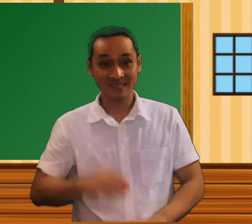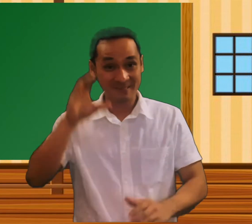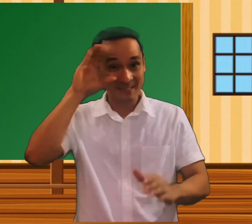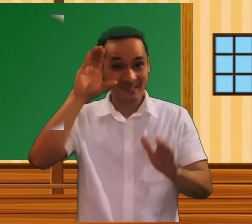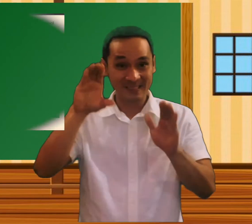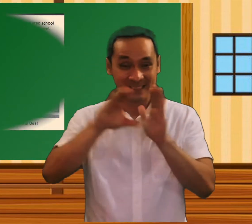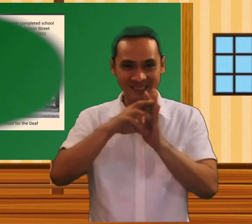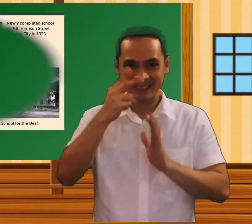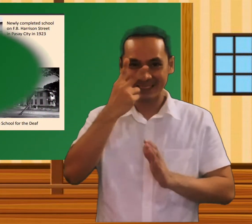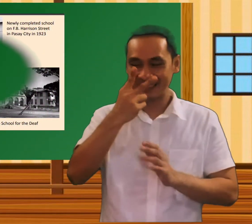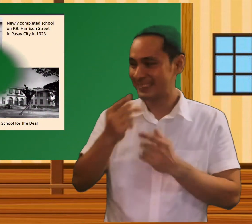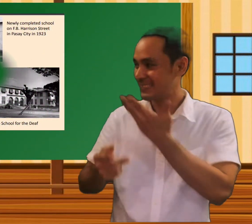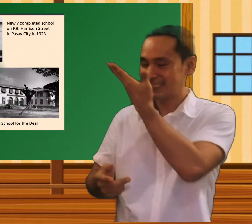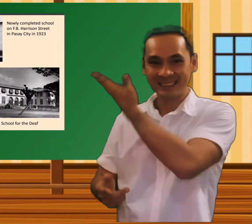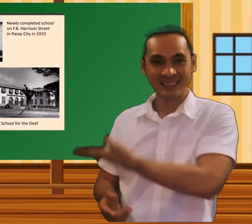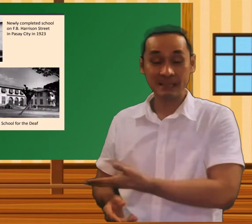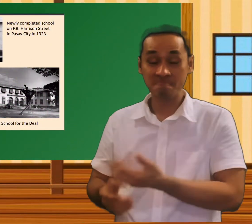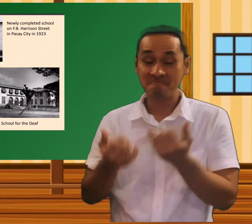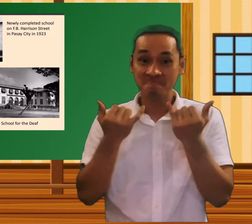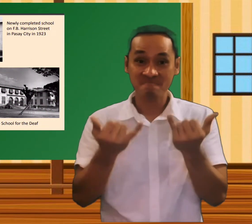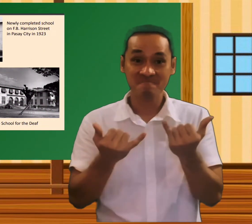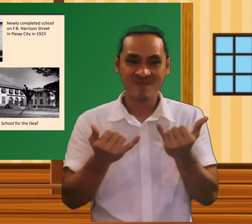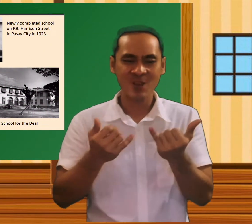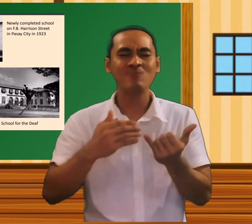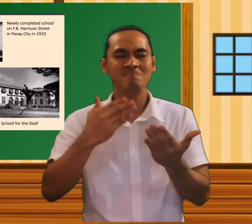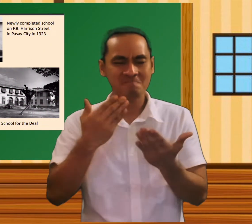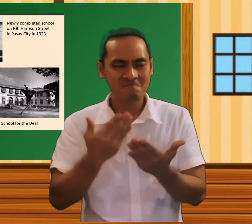the picture you see is now the newly completed school